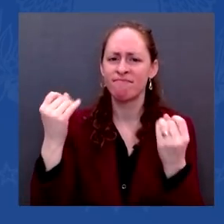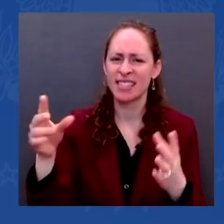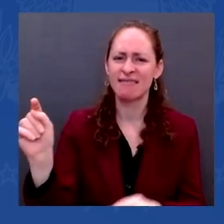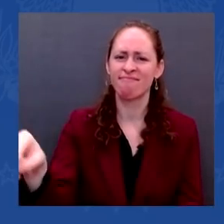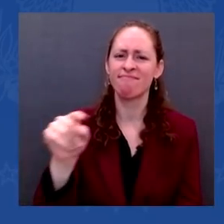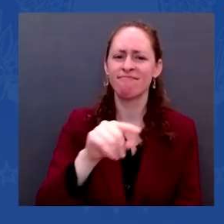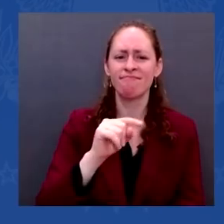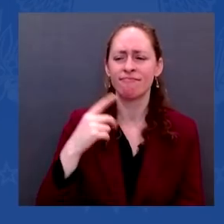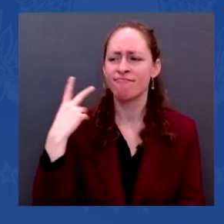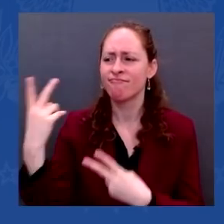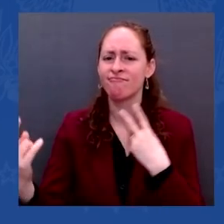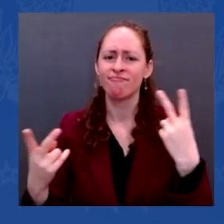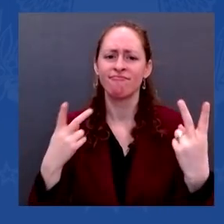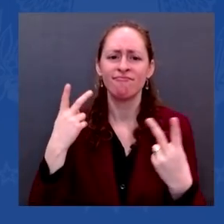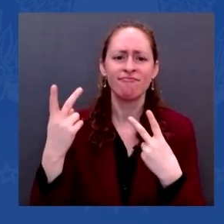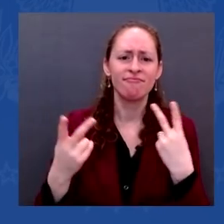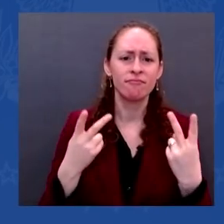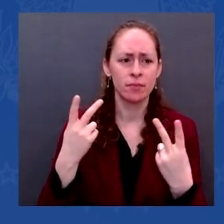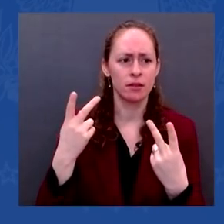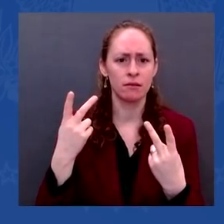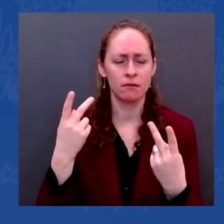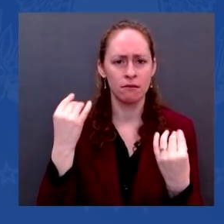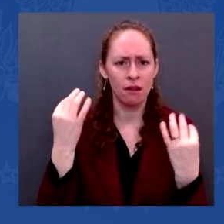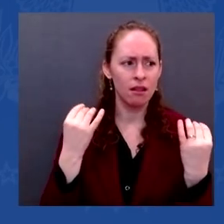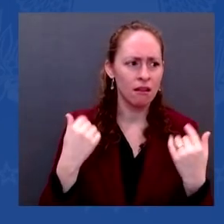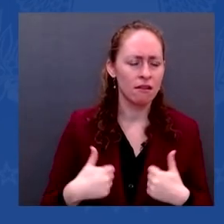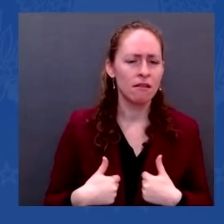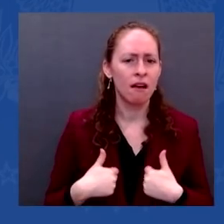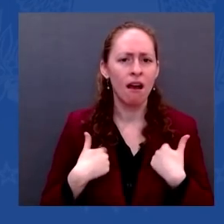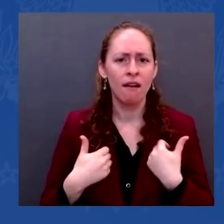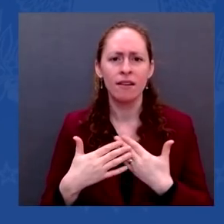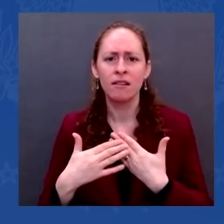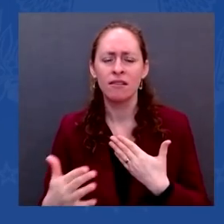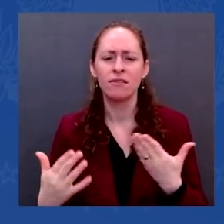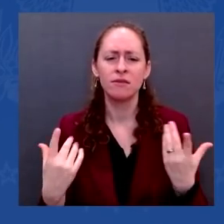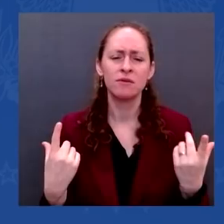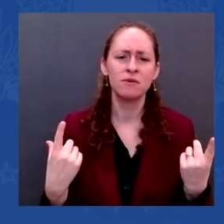And the spiritual way of it all has indeed been great.